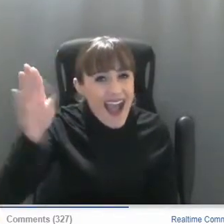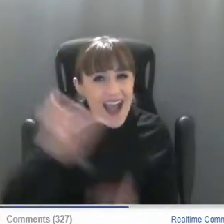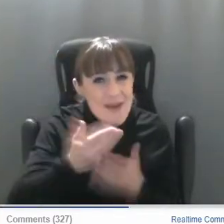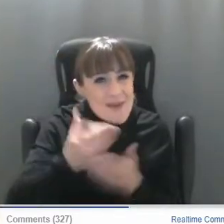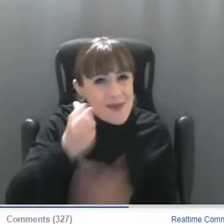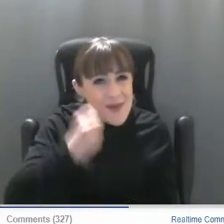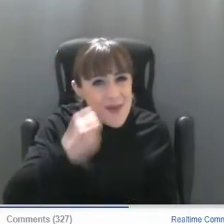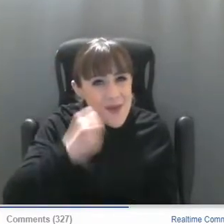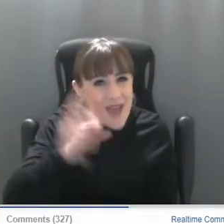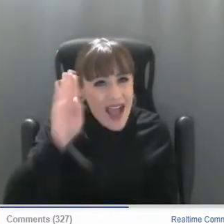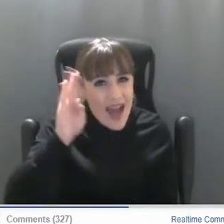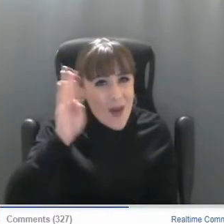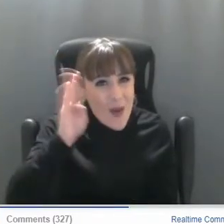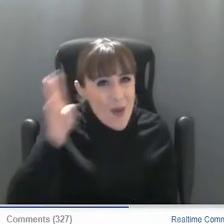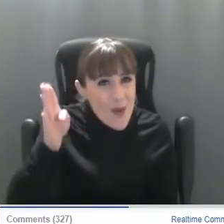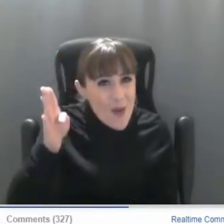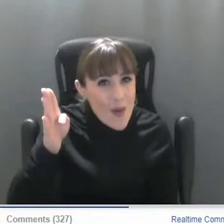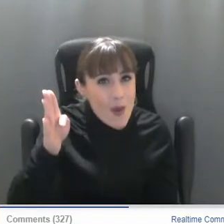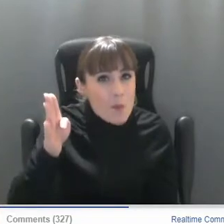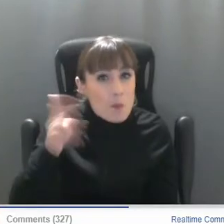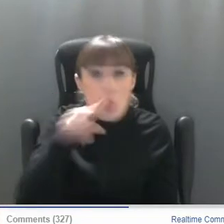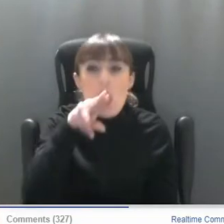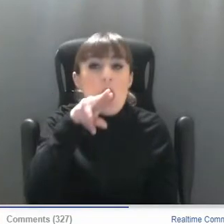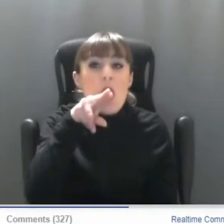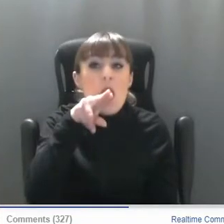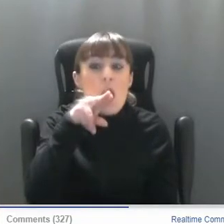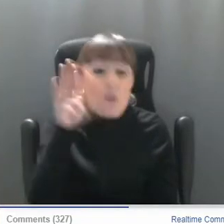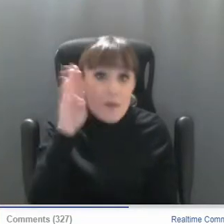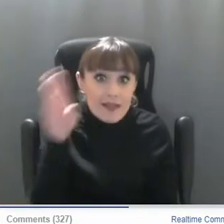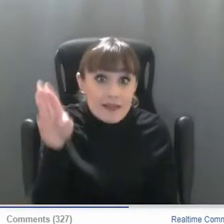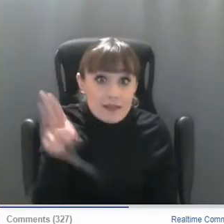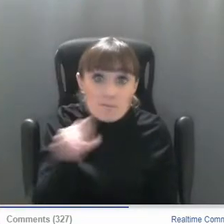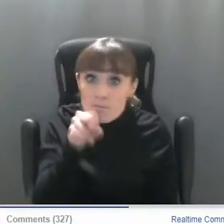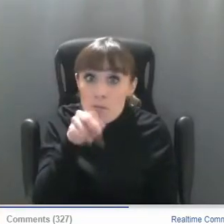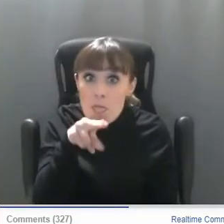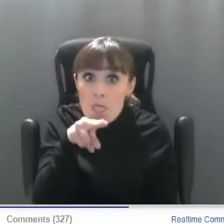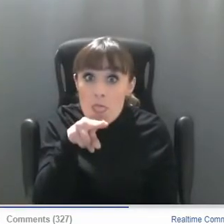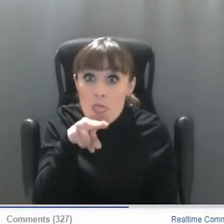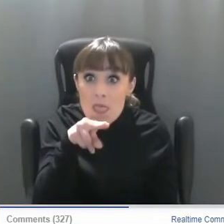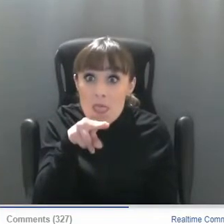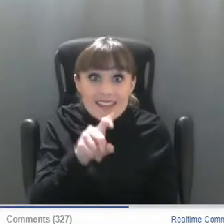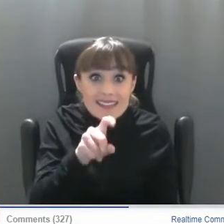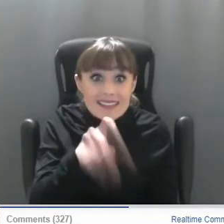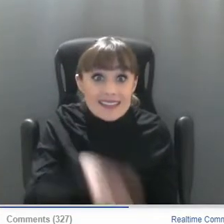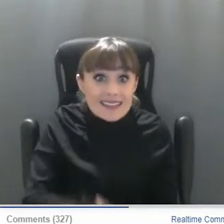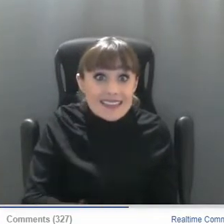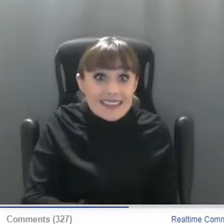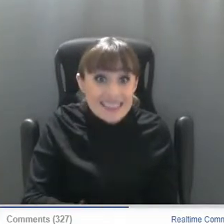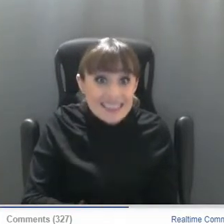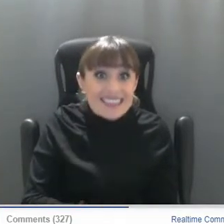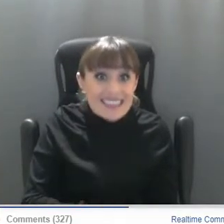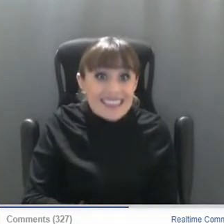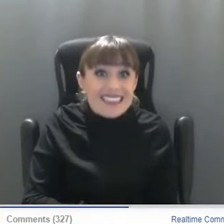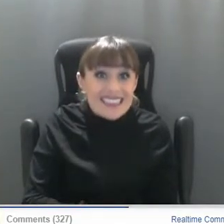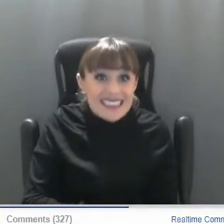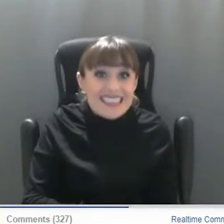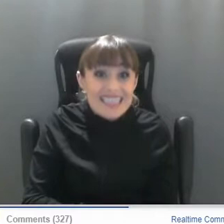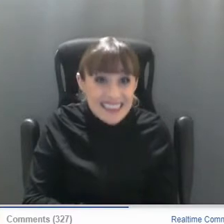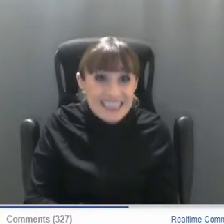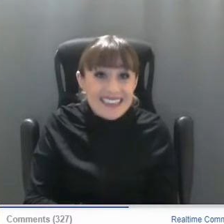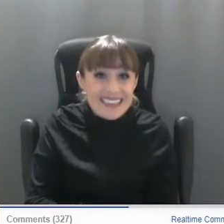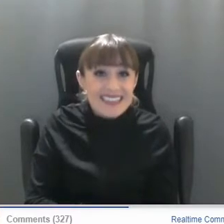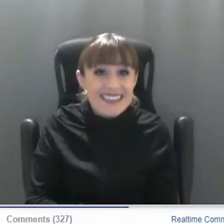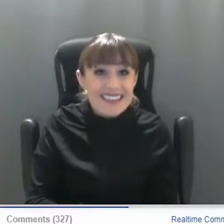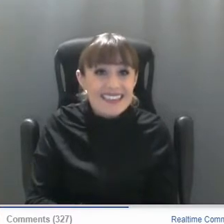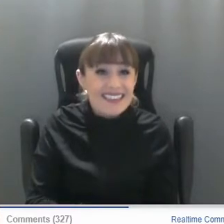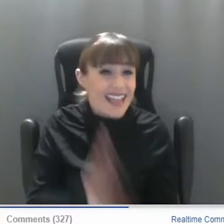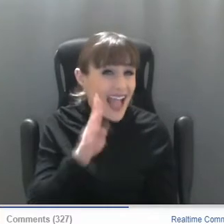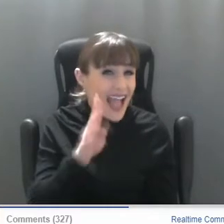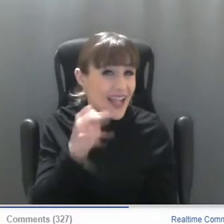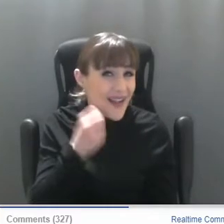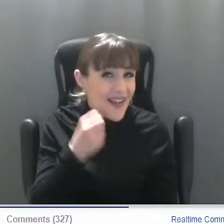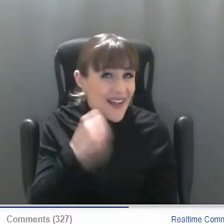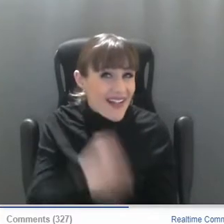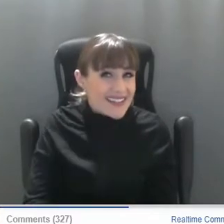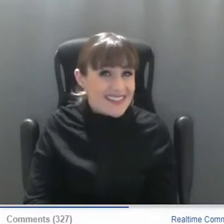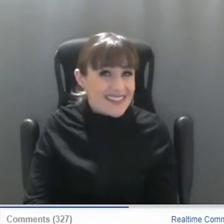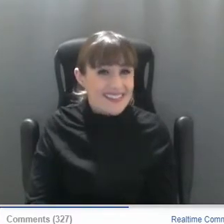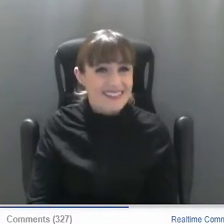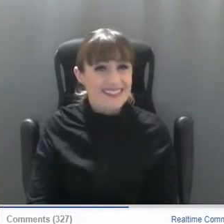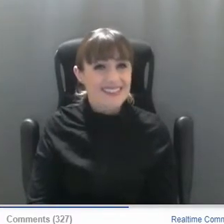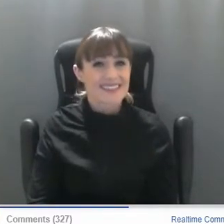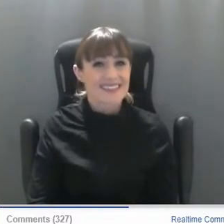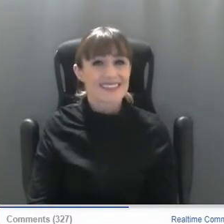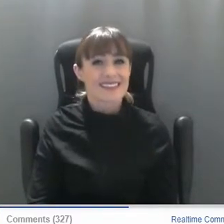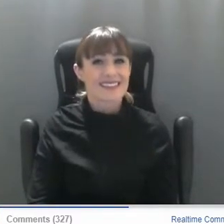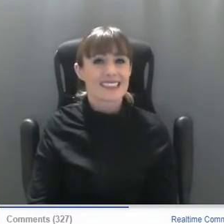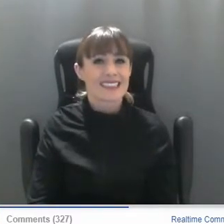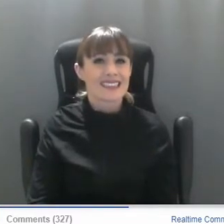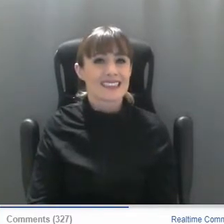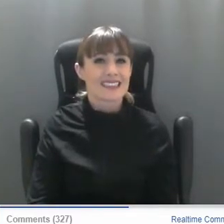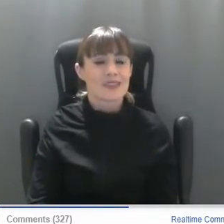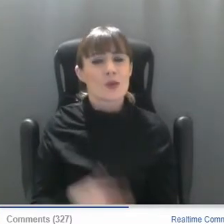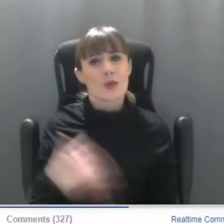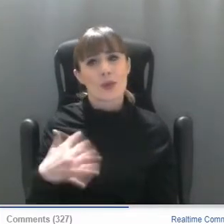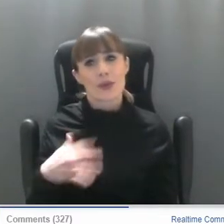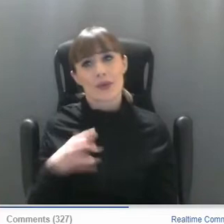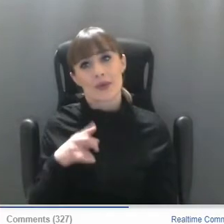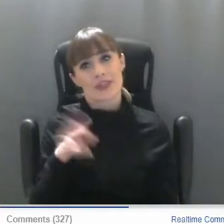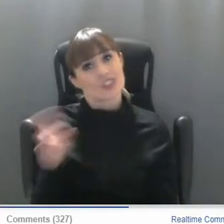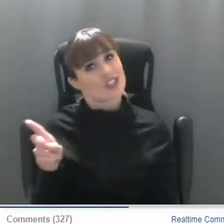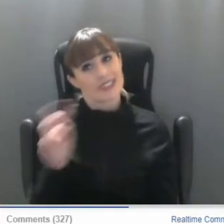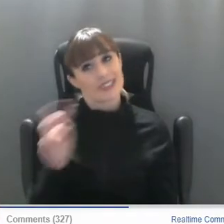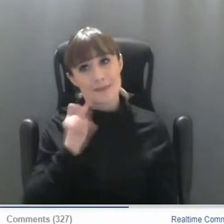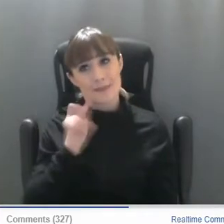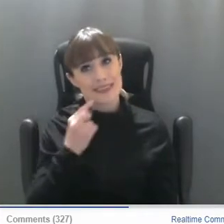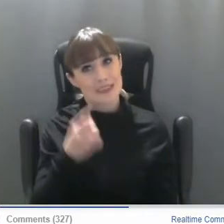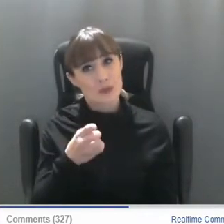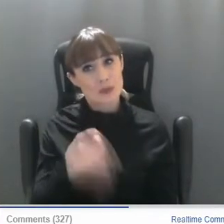You gonna show me your tounge? See if she'll do it. There she goes! Hi, girl! She has missed you guys.